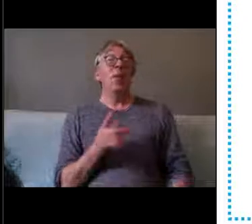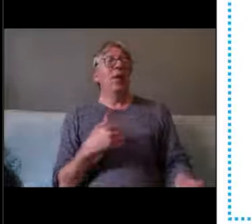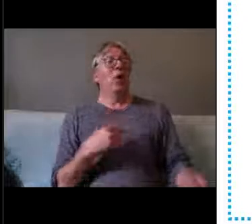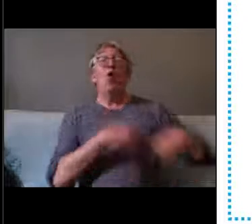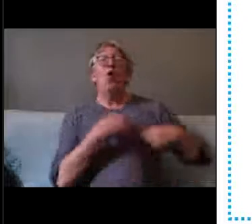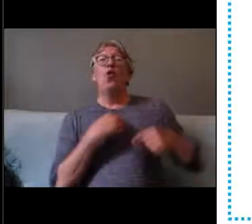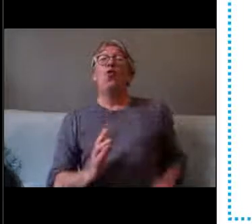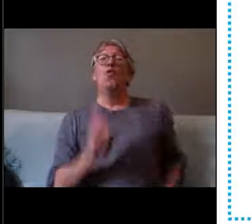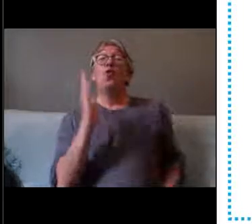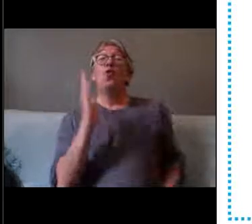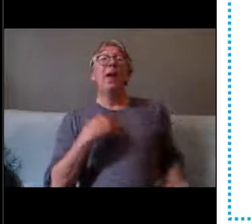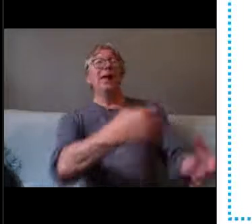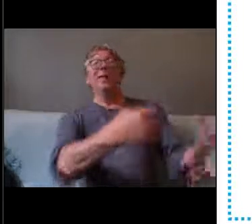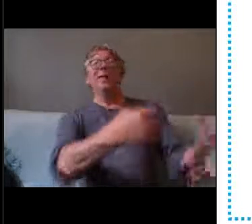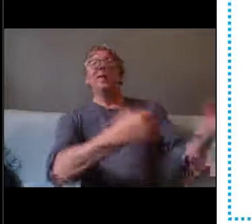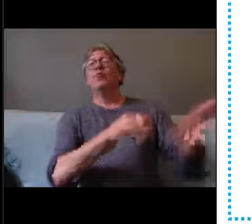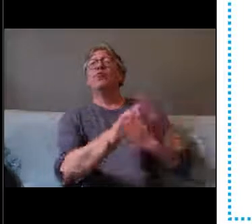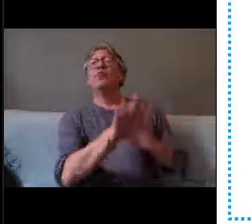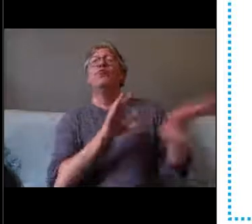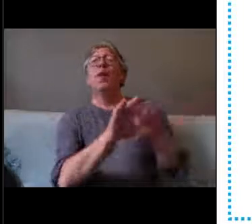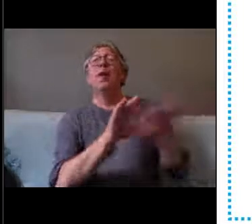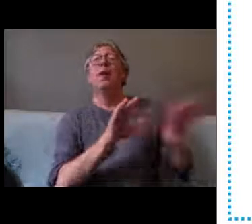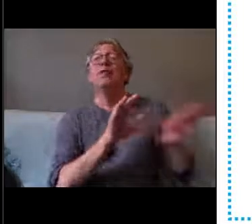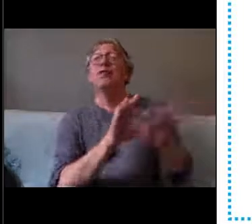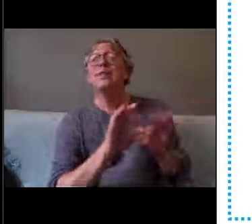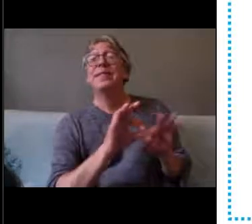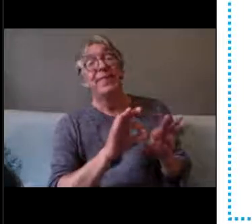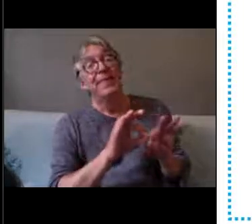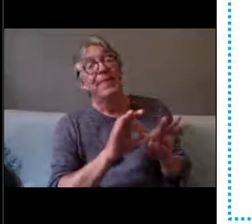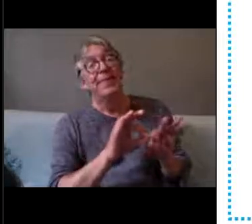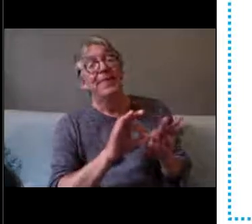We require them to be resilient, healthy, qualified, adaptable